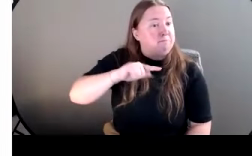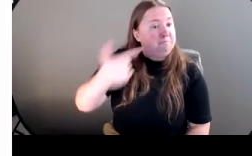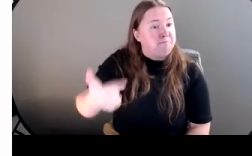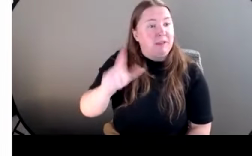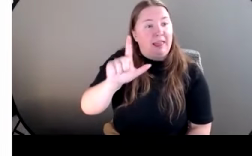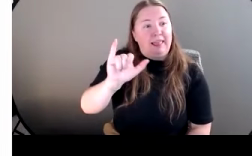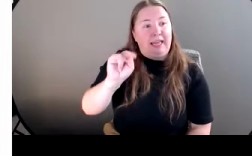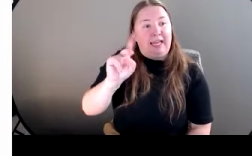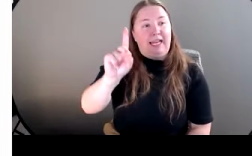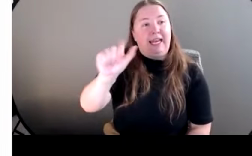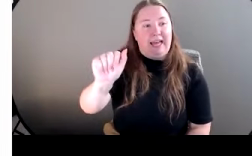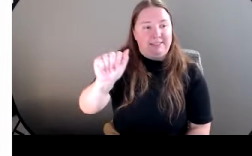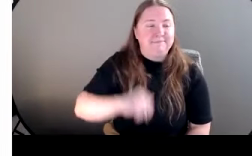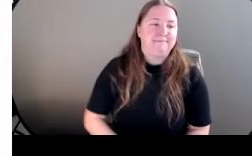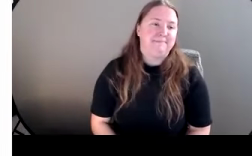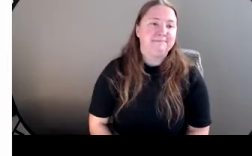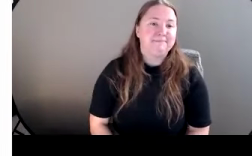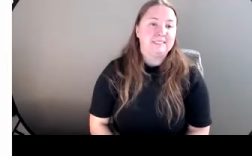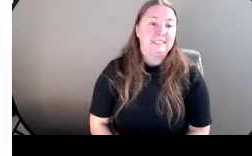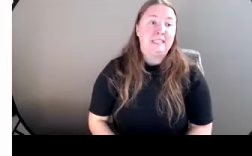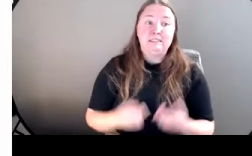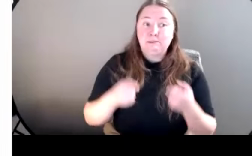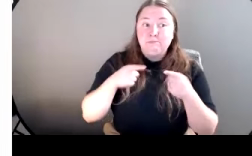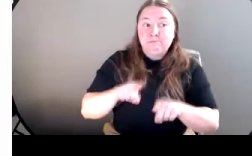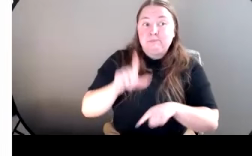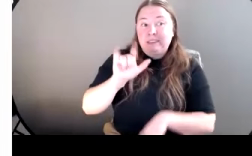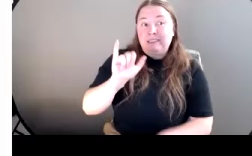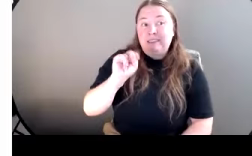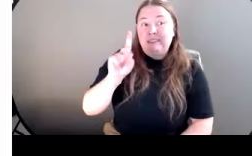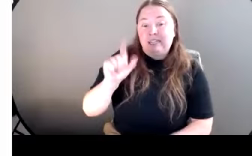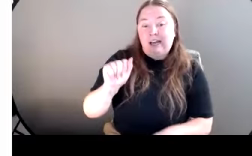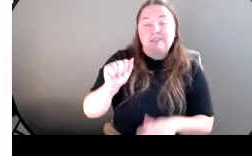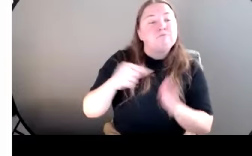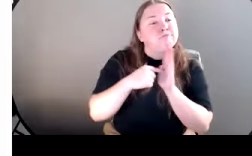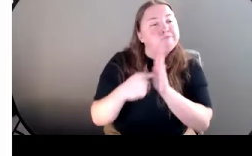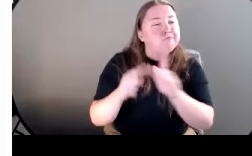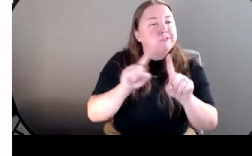Now, and then as Linda is showing you, these different, sites,